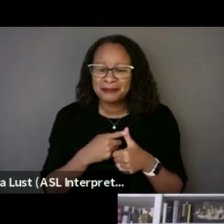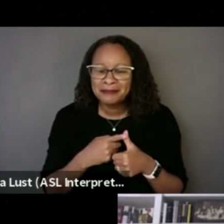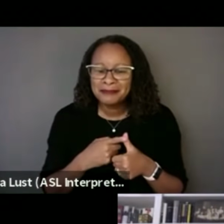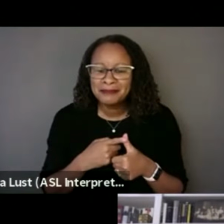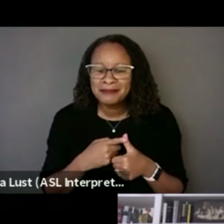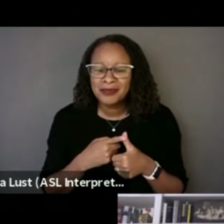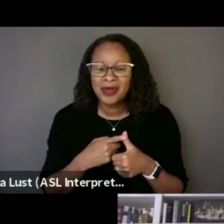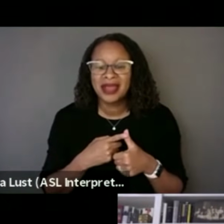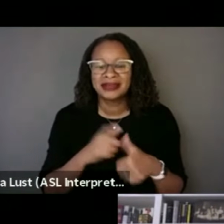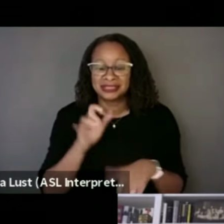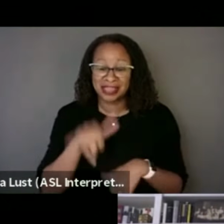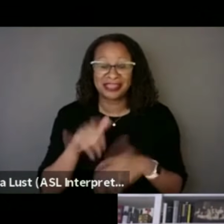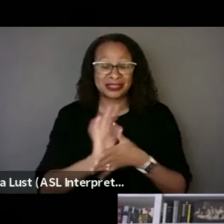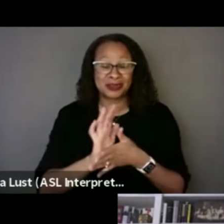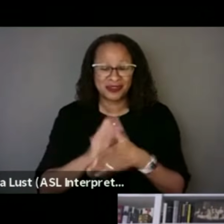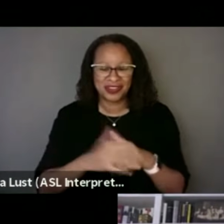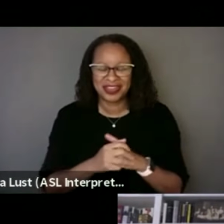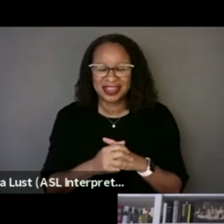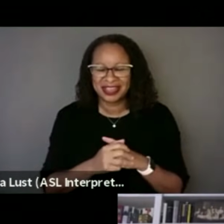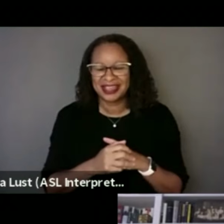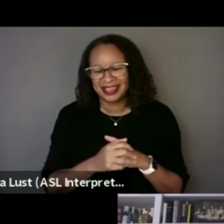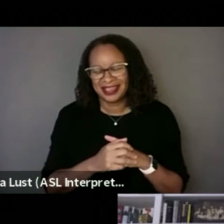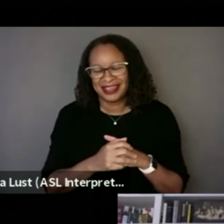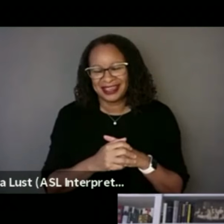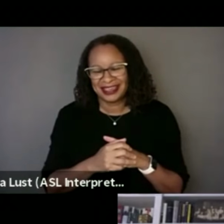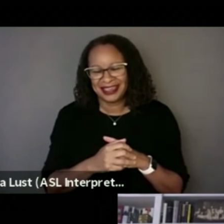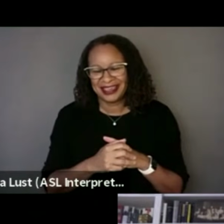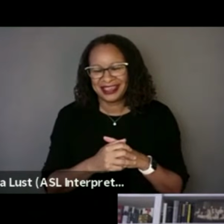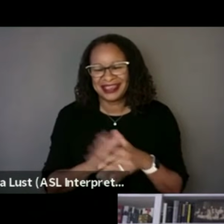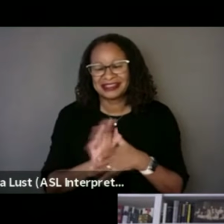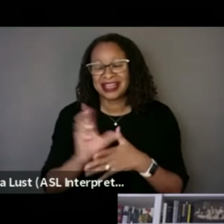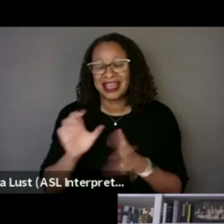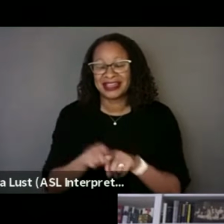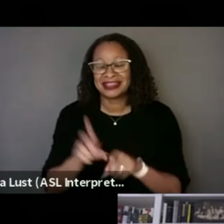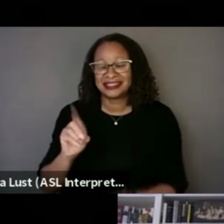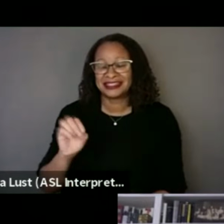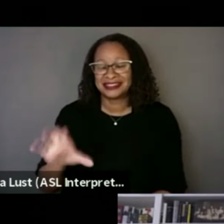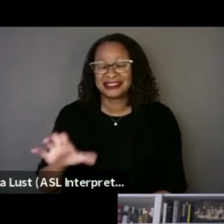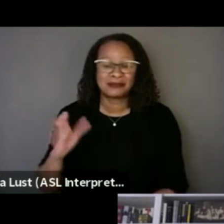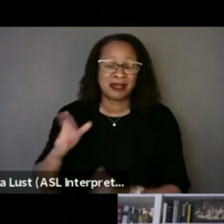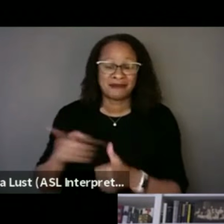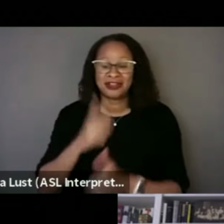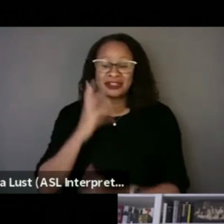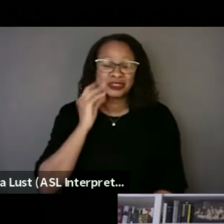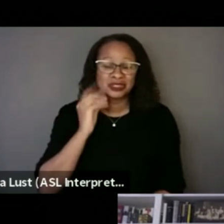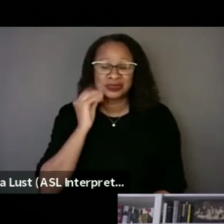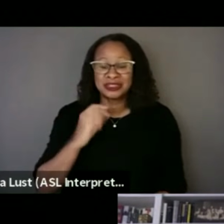as a film, as a director, as documentary. So the first experience I did a lot